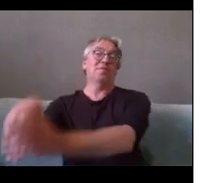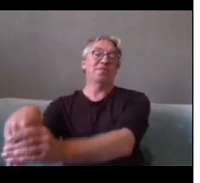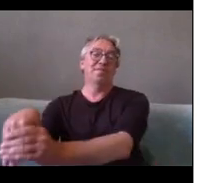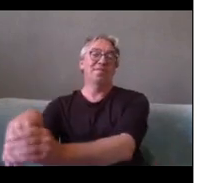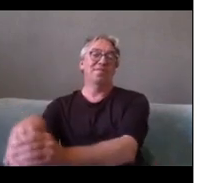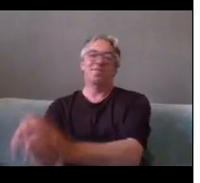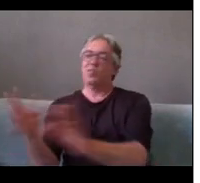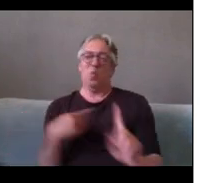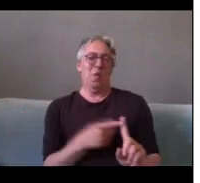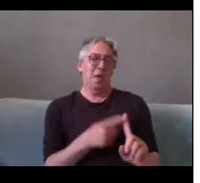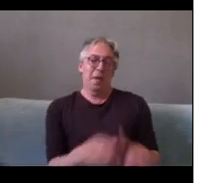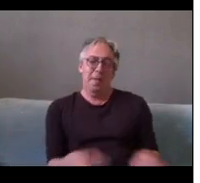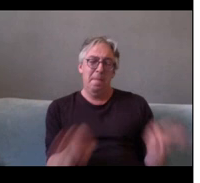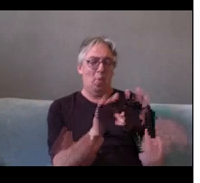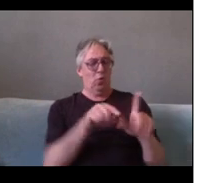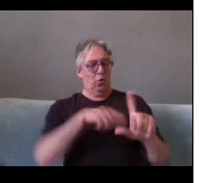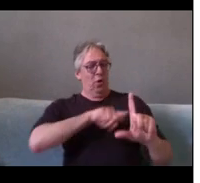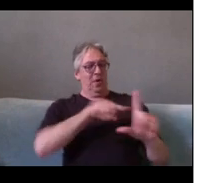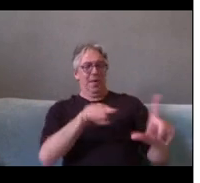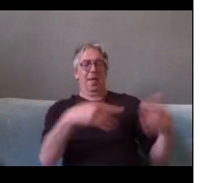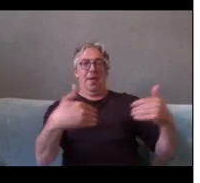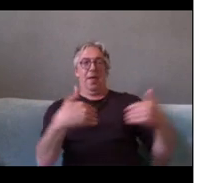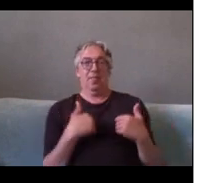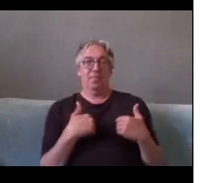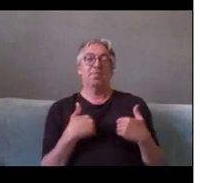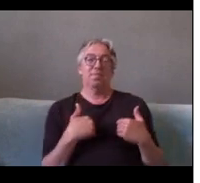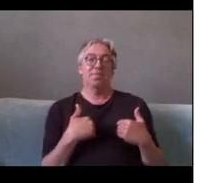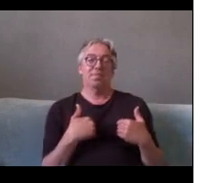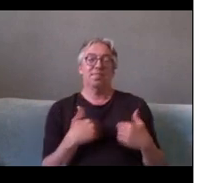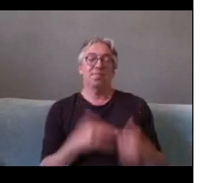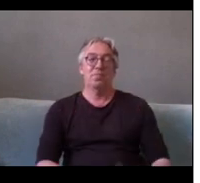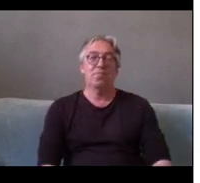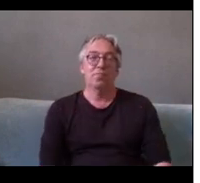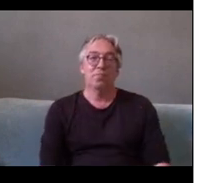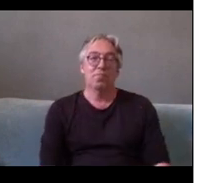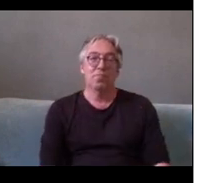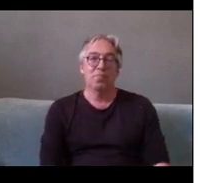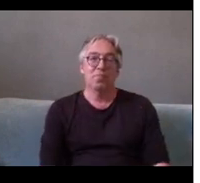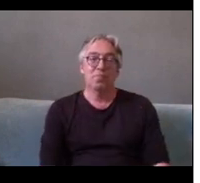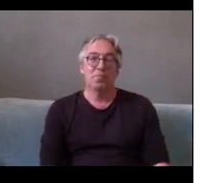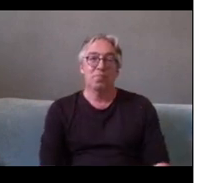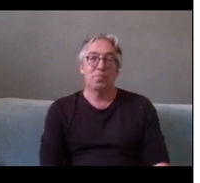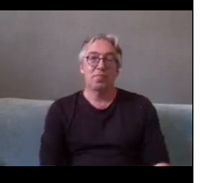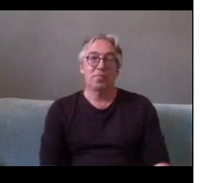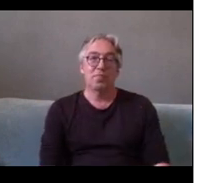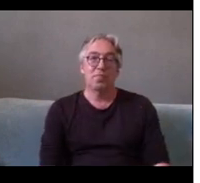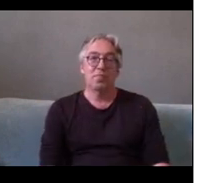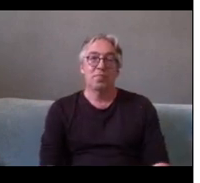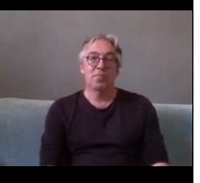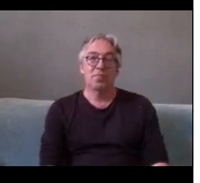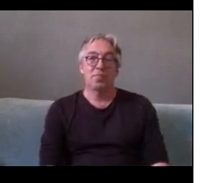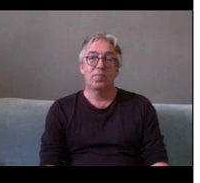and to give us a push if we're falling behind and people with disabilities are still being excluded.